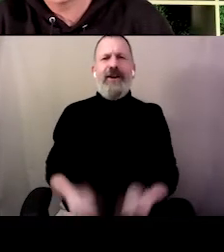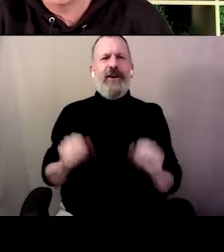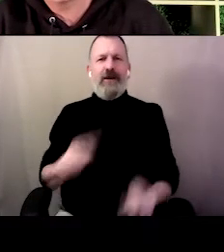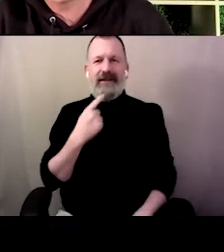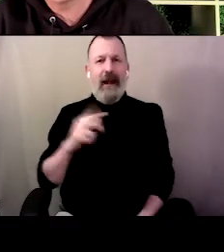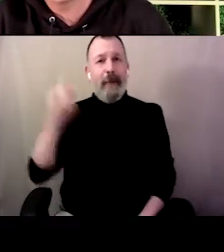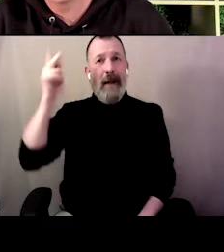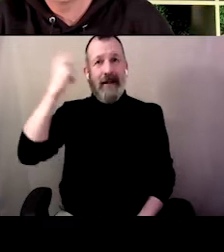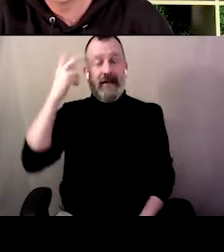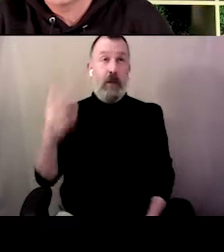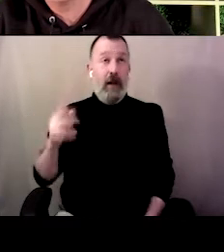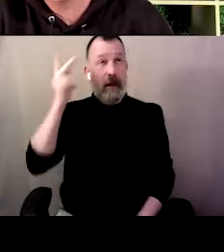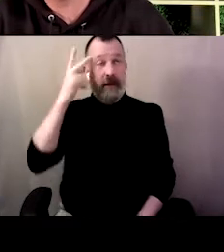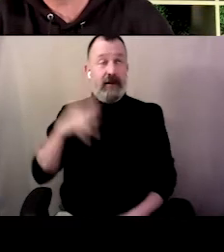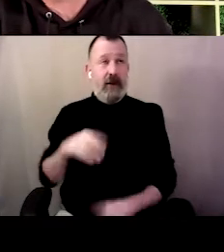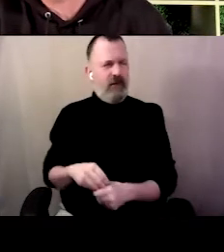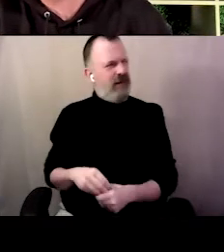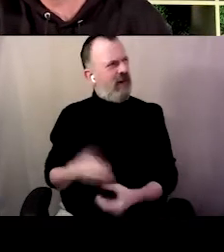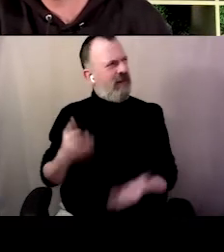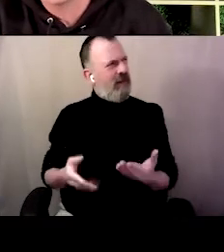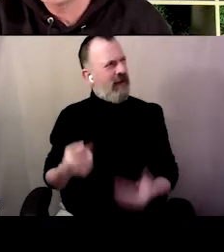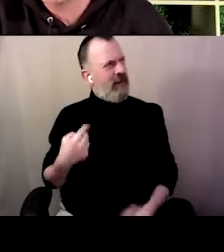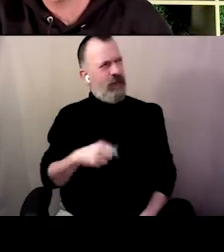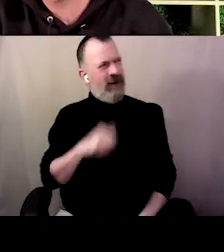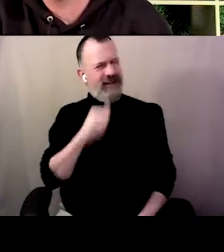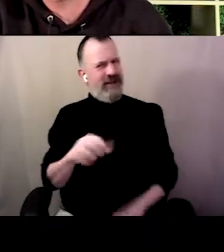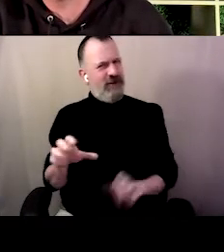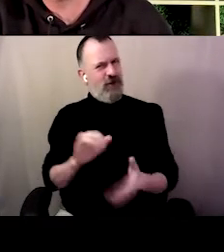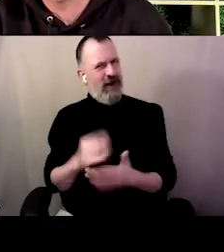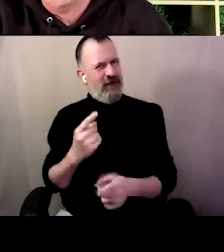Politics included, maybe we didn't get that quite right. Maybe we're still struggling through that.